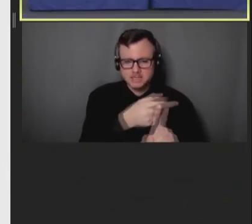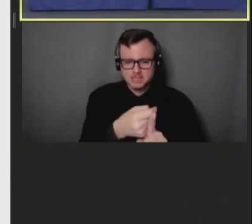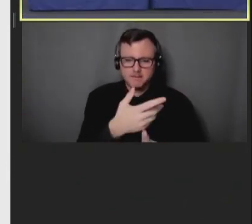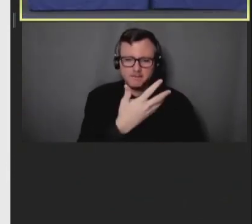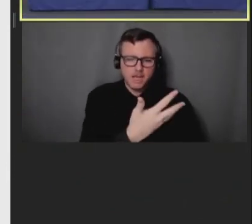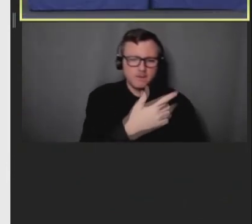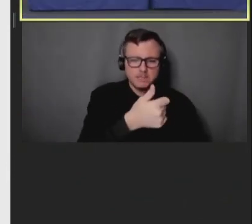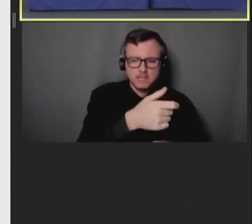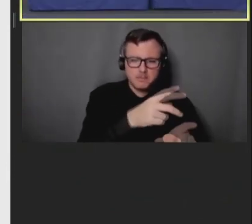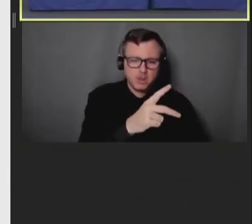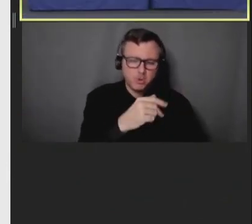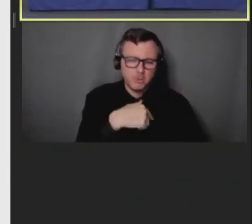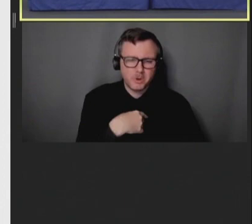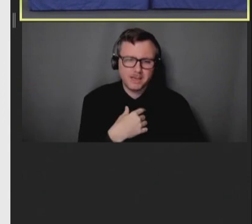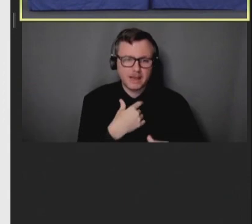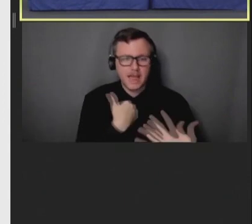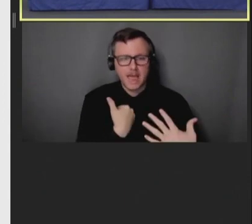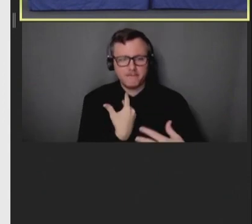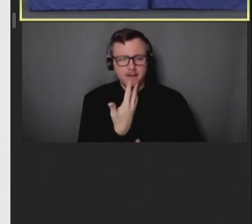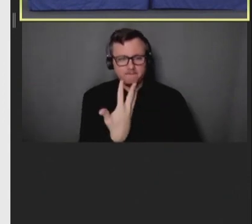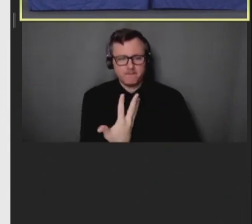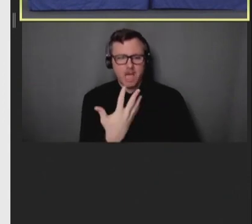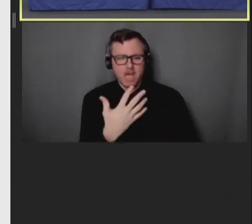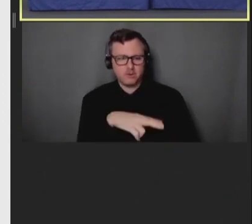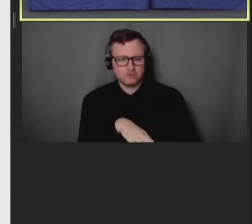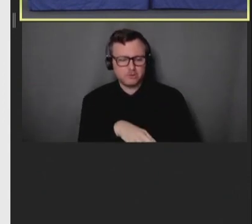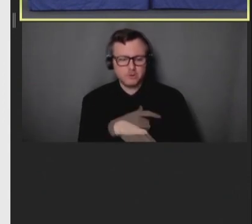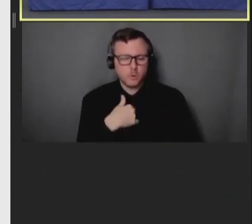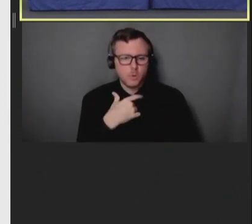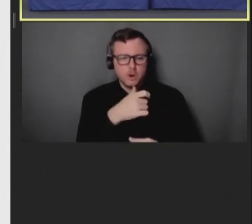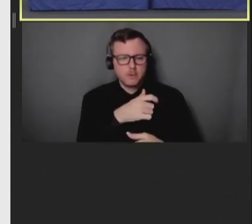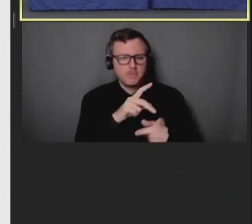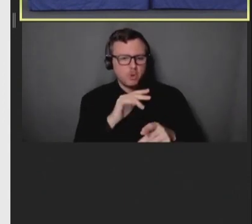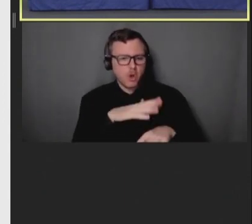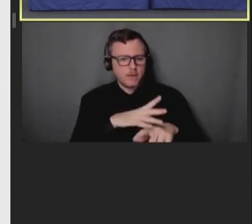And initially I was mistaken in sort of saying, that's not that an efficient investment for us.